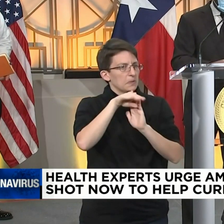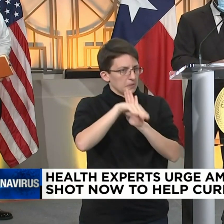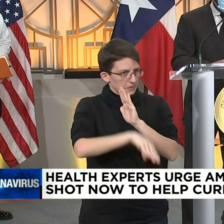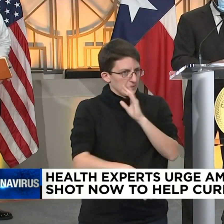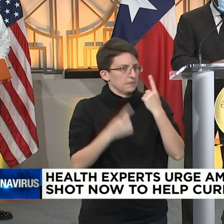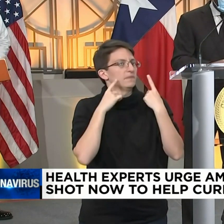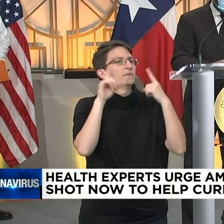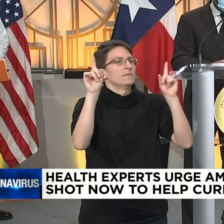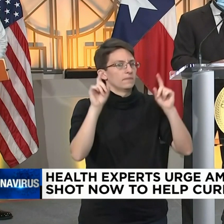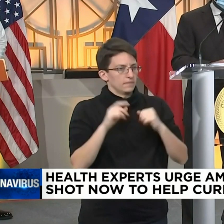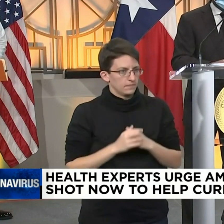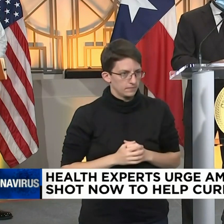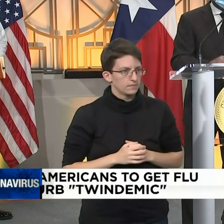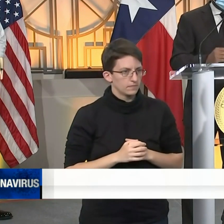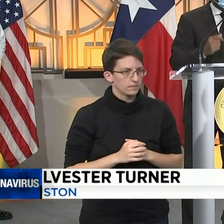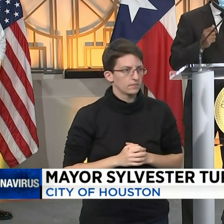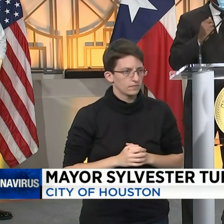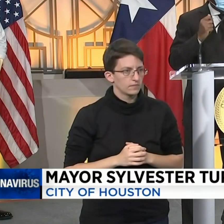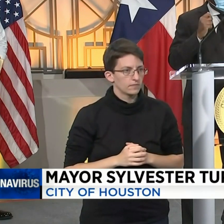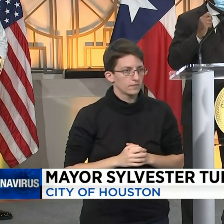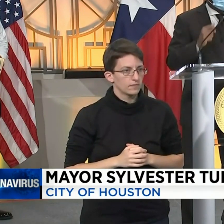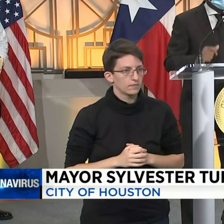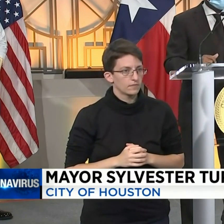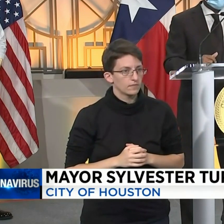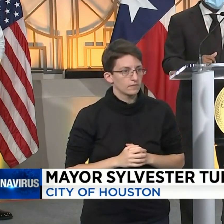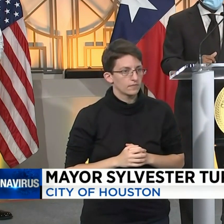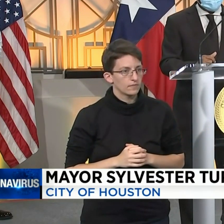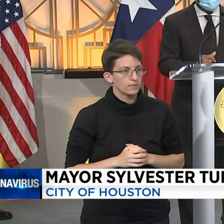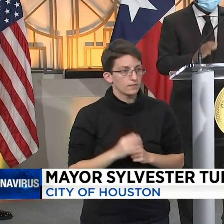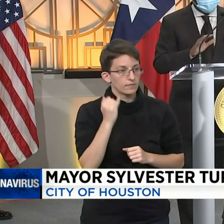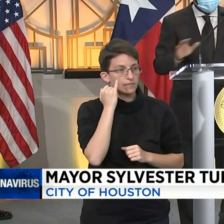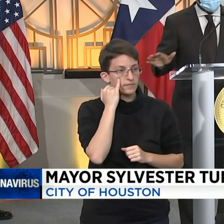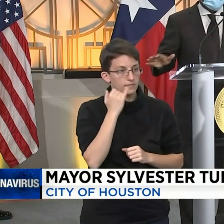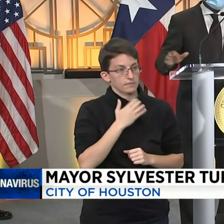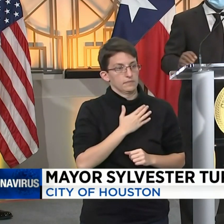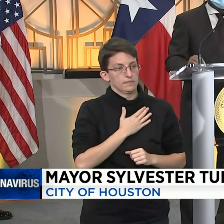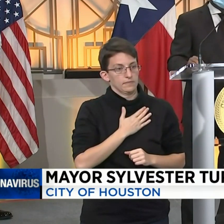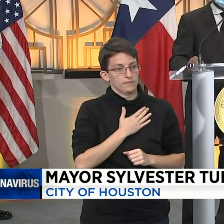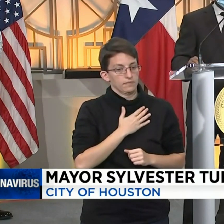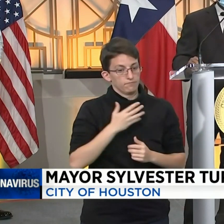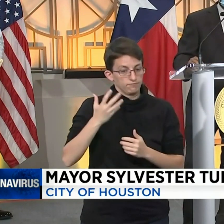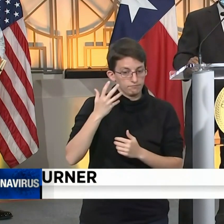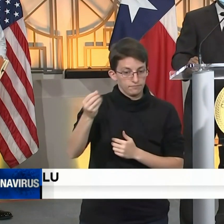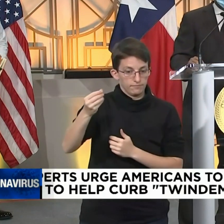flu shot it will be less severe locally. Mayor Turner urges Houstonians to continue to social distance wear masks and